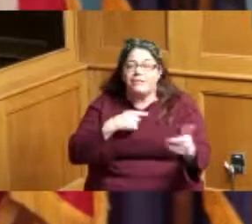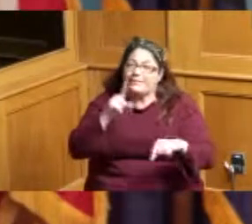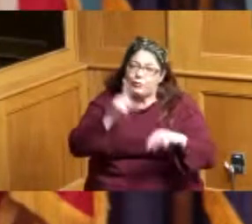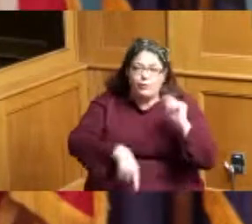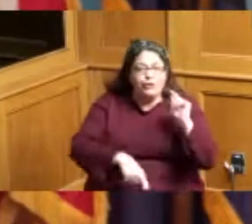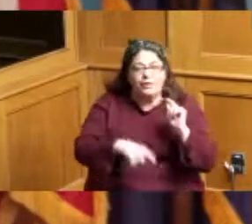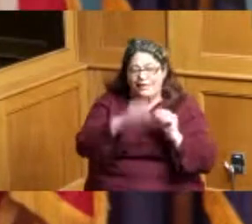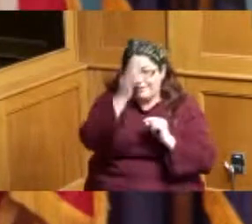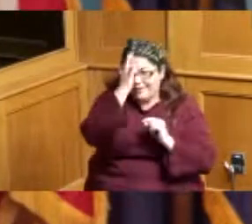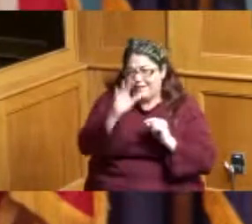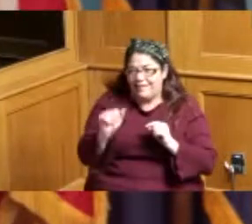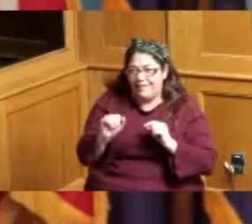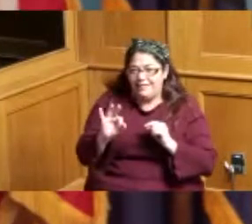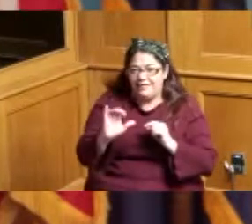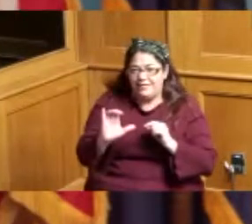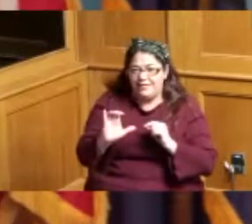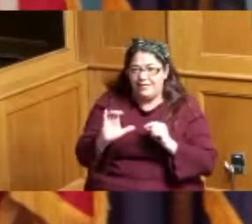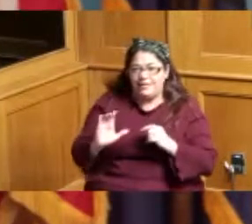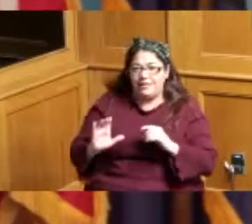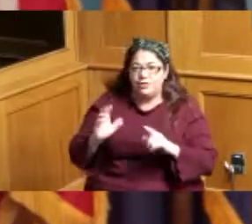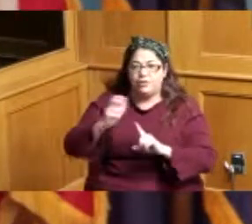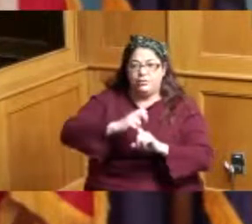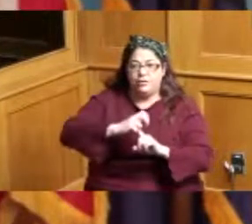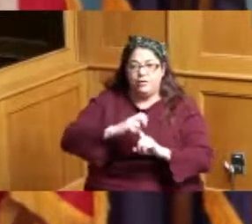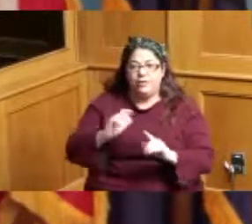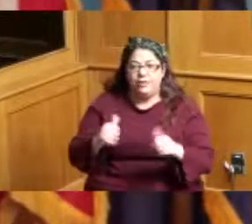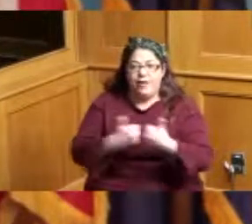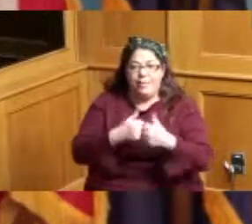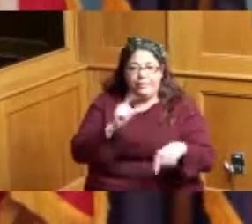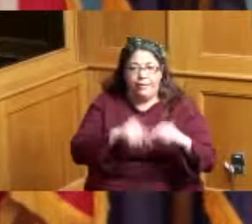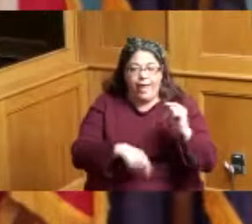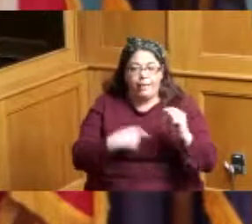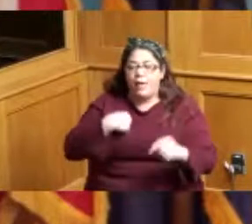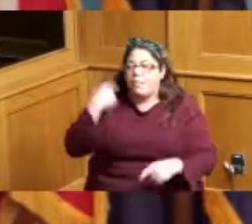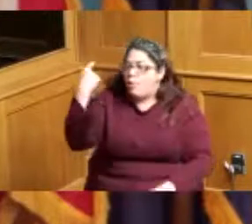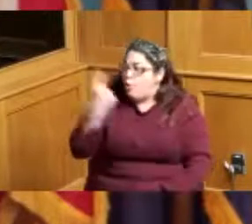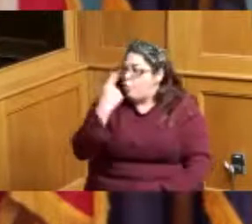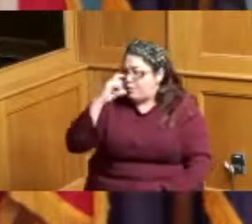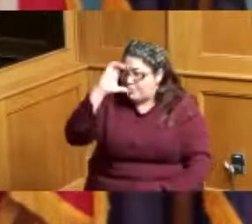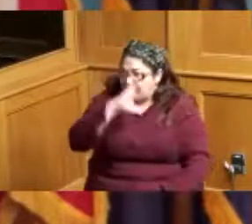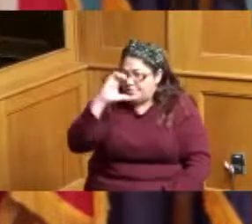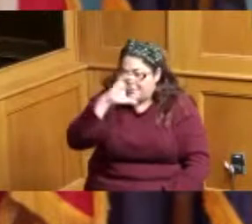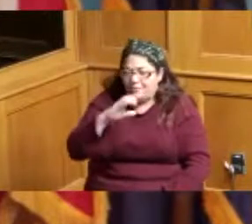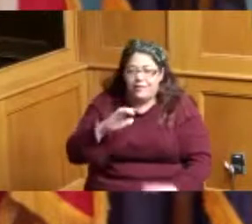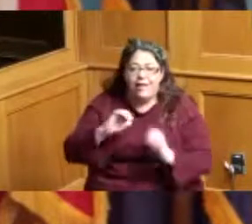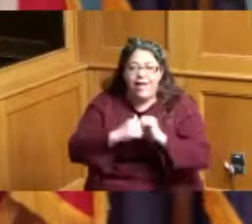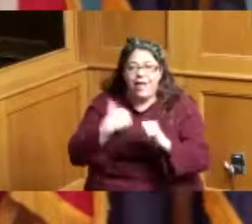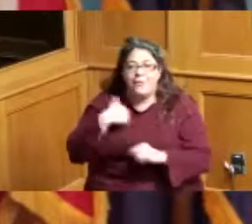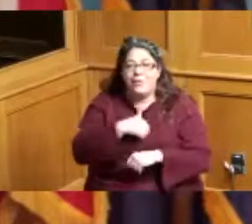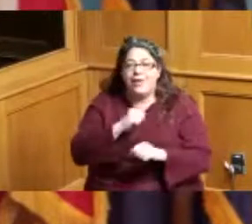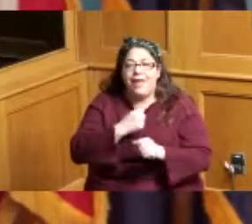for the AFC championship I'm always looking for ways in which we can keep the dollars at home